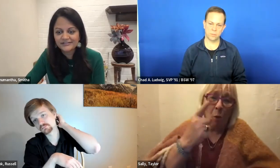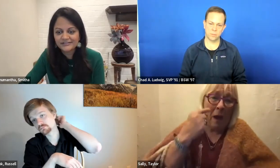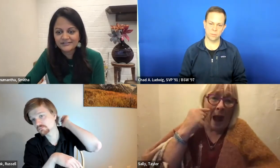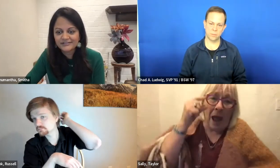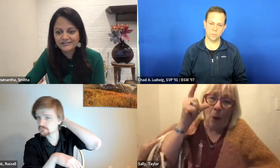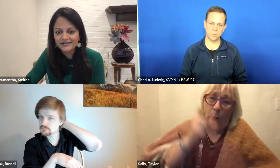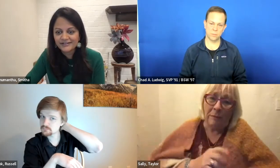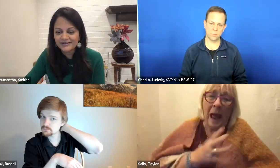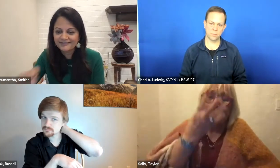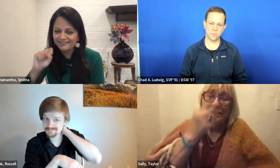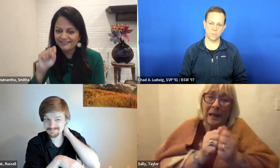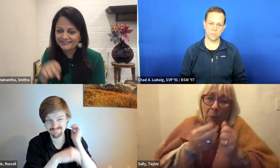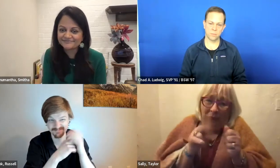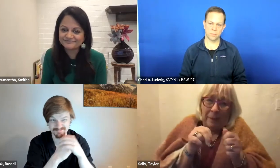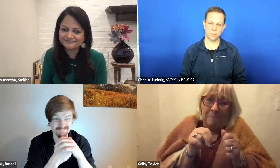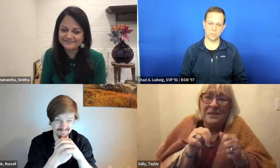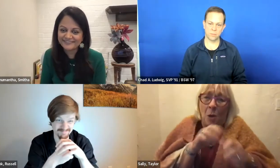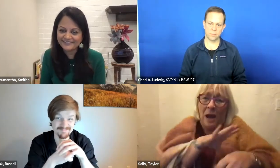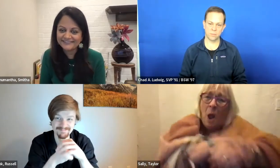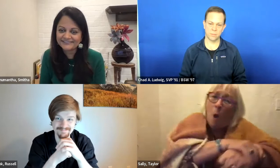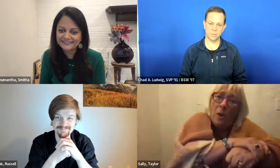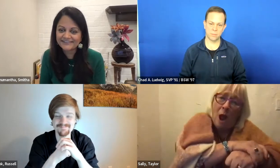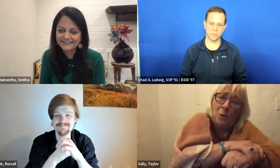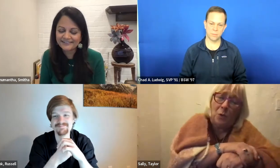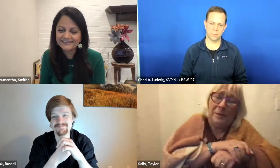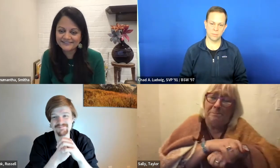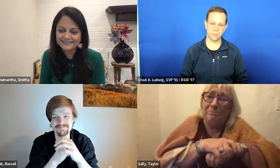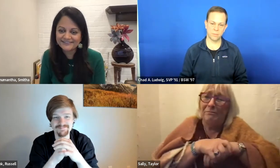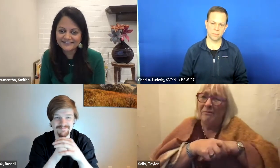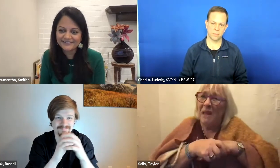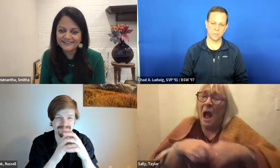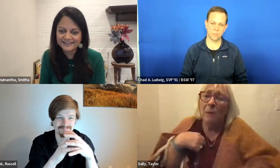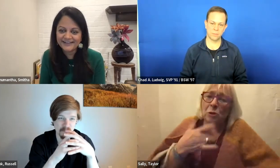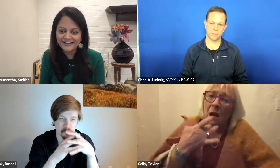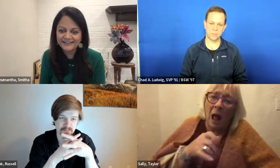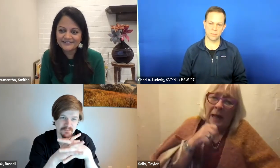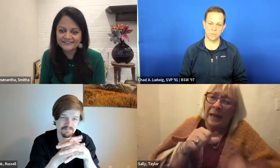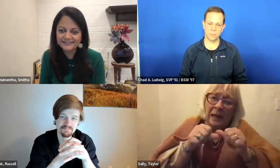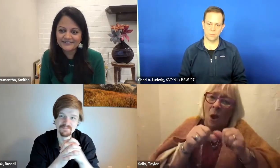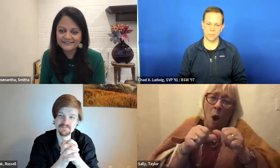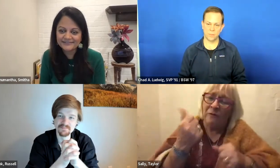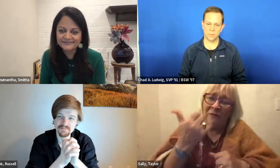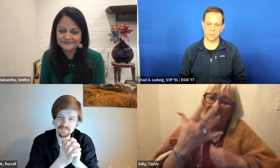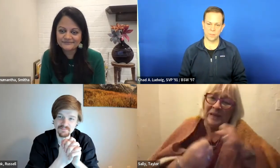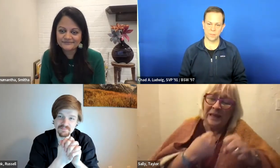but, yeah, like I mentioned, seriously, you have to sleep with one eye open and almost hold on to them the whole night.